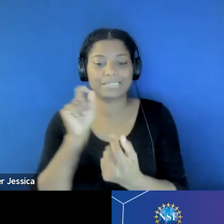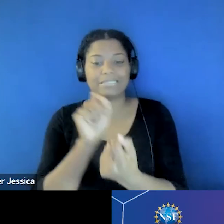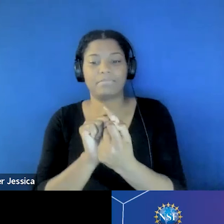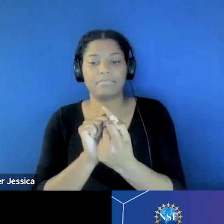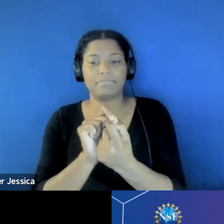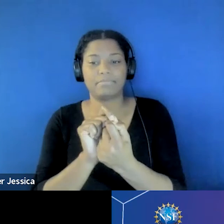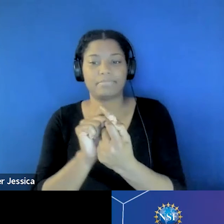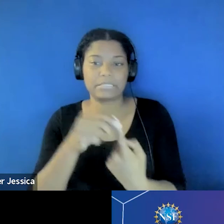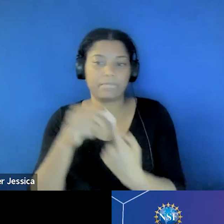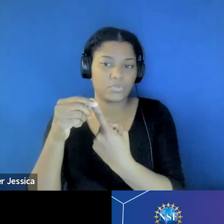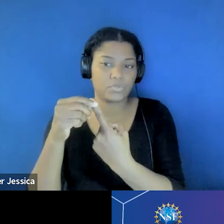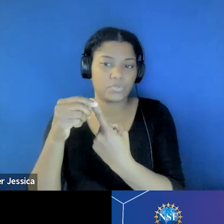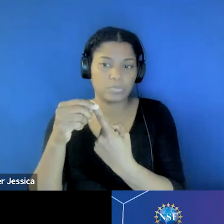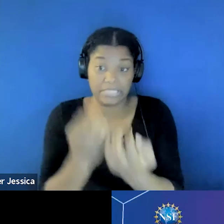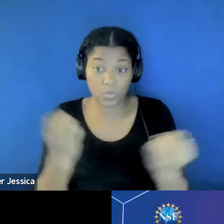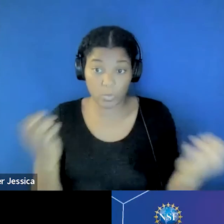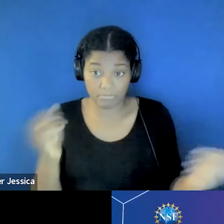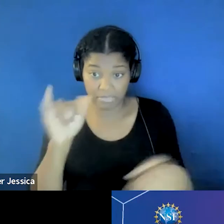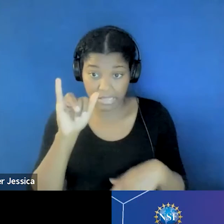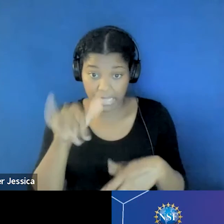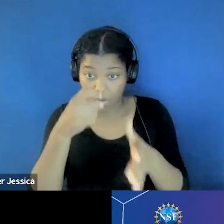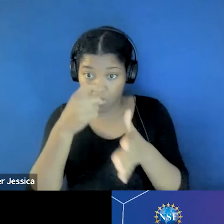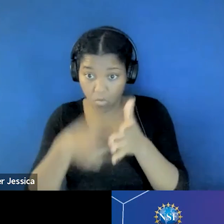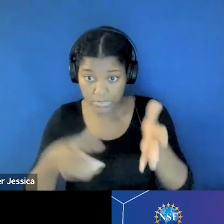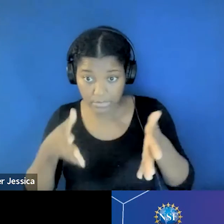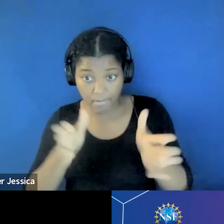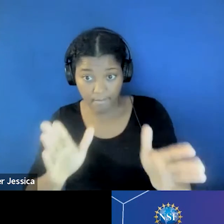Is that an allowable cost as part of the MRI proposal?